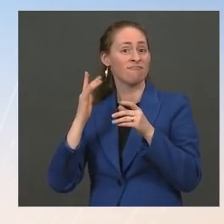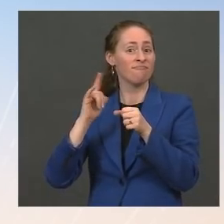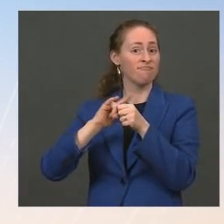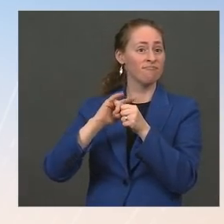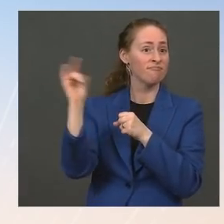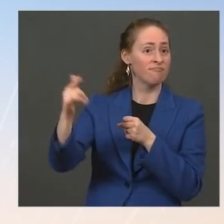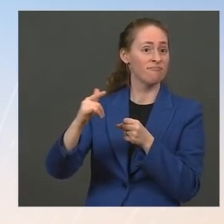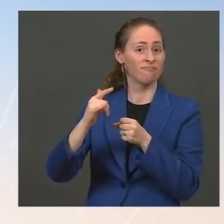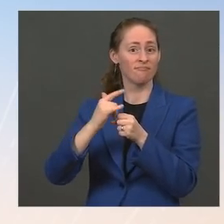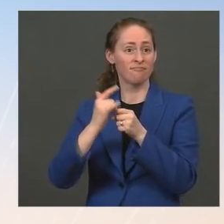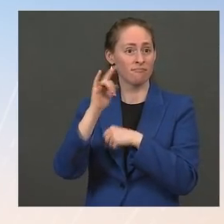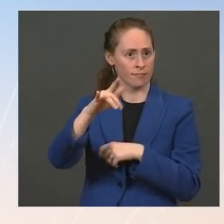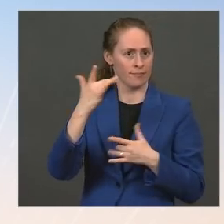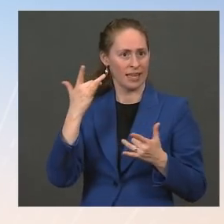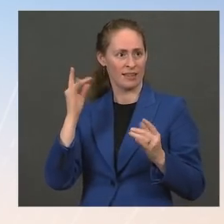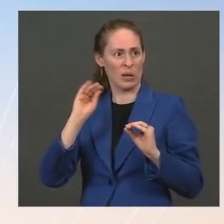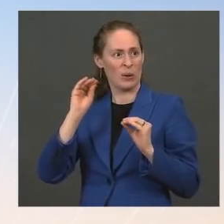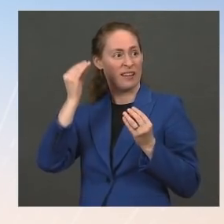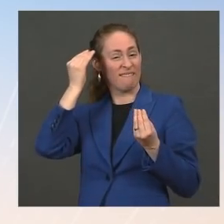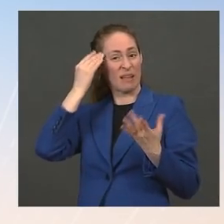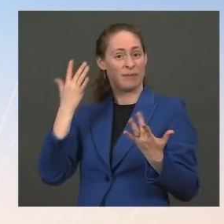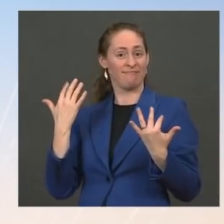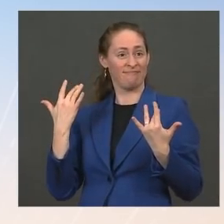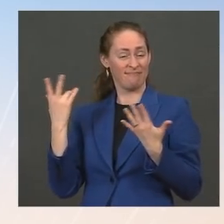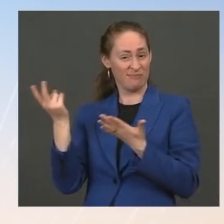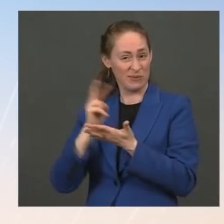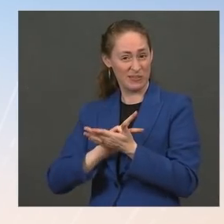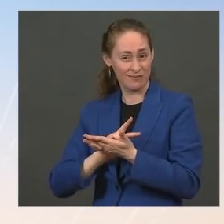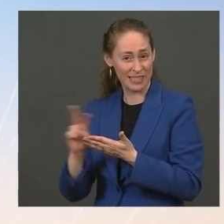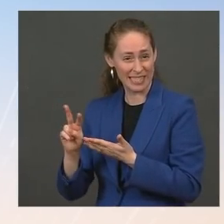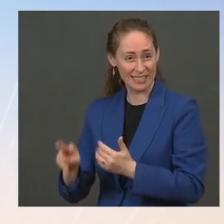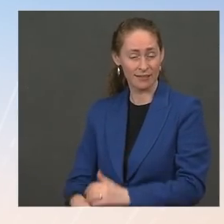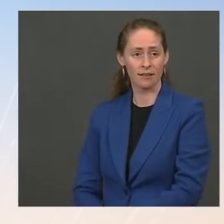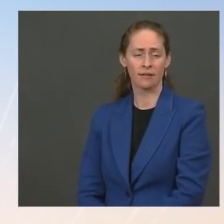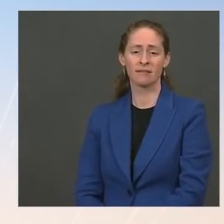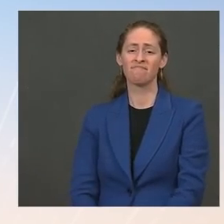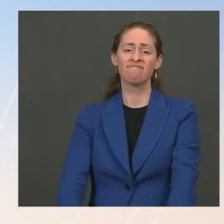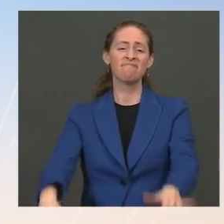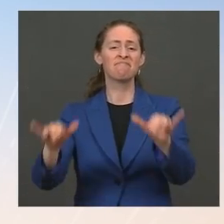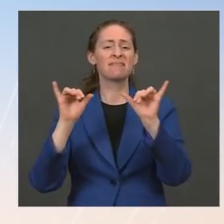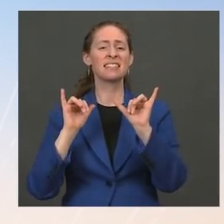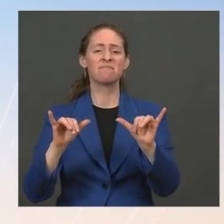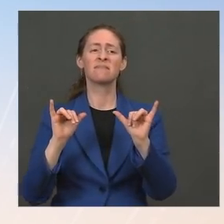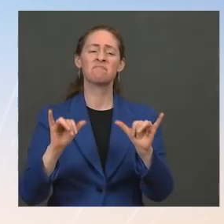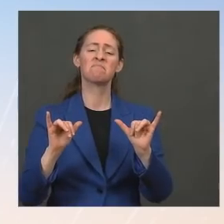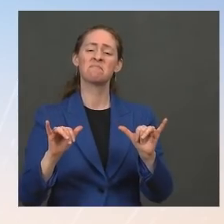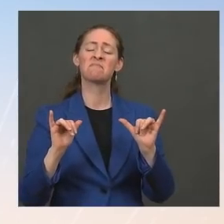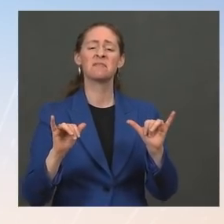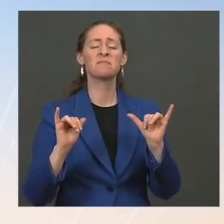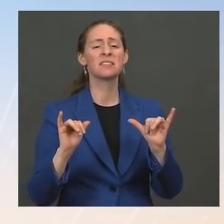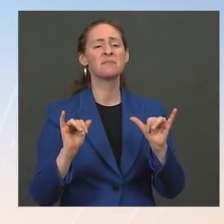on our guidance at this point in time. And what we're trying to do is be as clear and transparent and direct with the American people as possible,